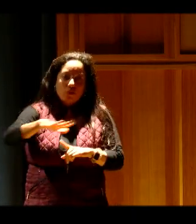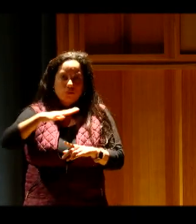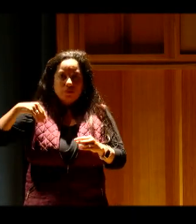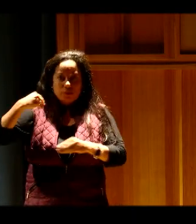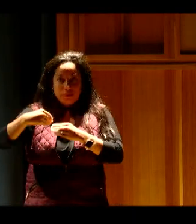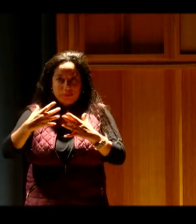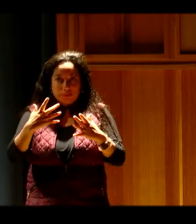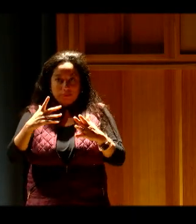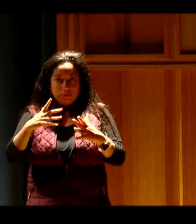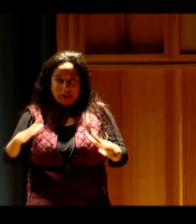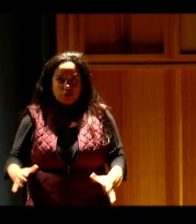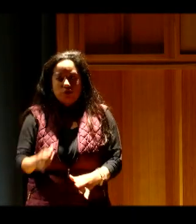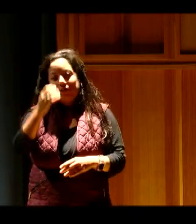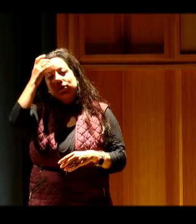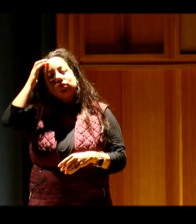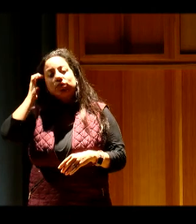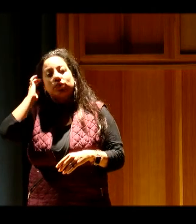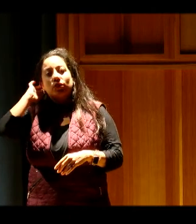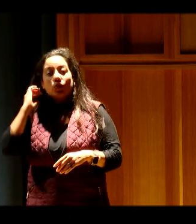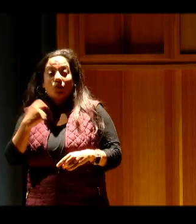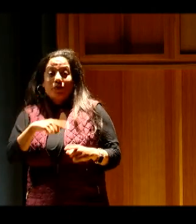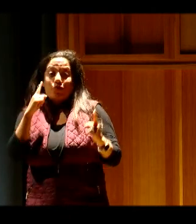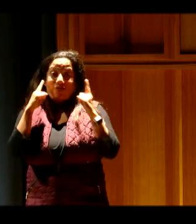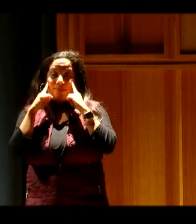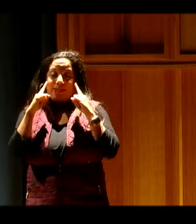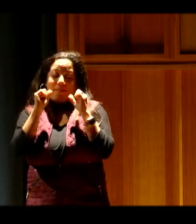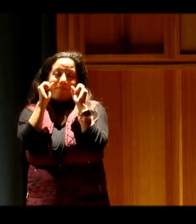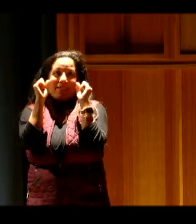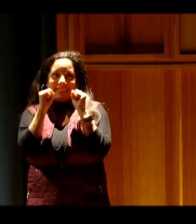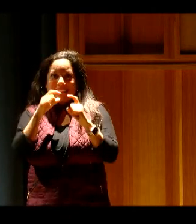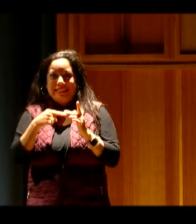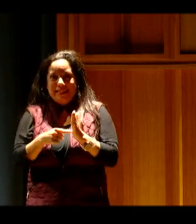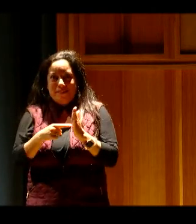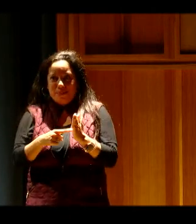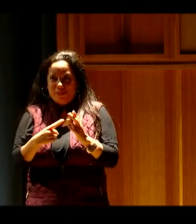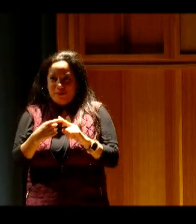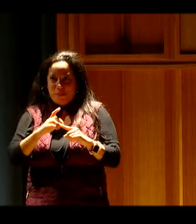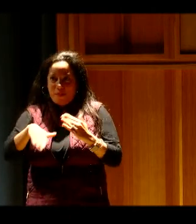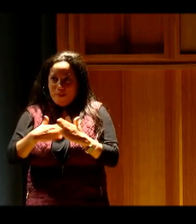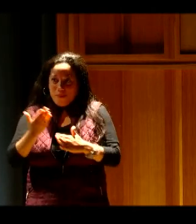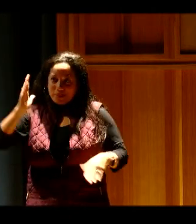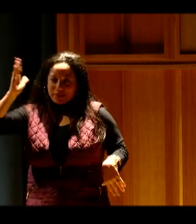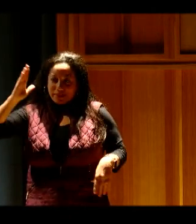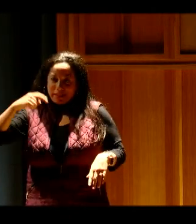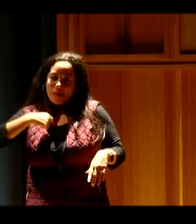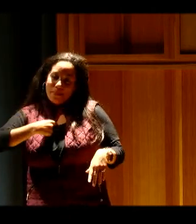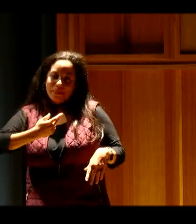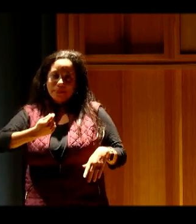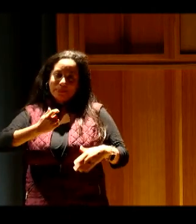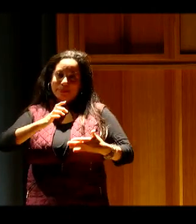amazing examples of it from all of our speakers and I'm again in my prosaic lawyerly way going to attempt to